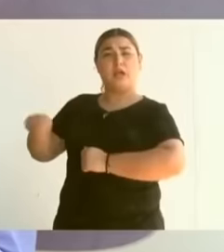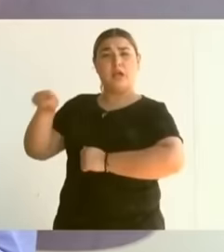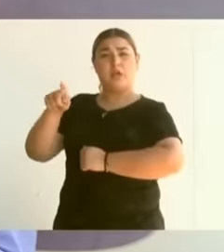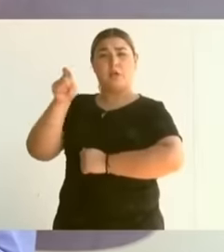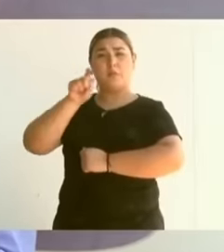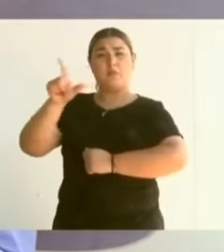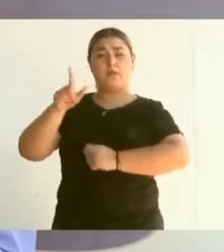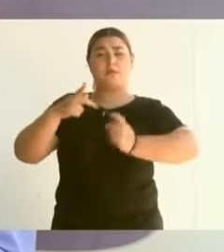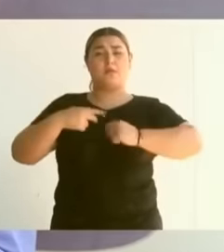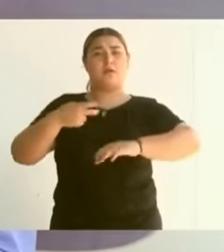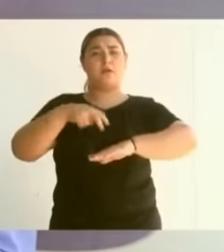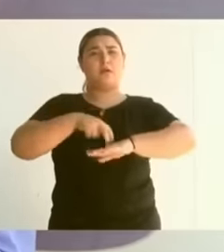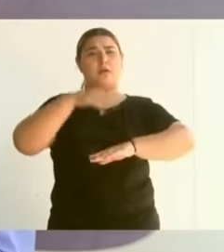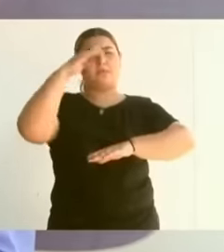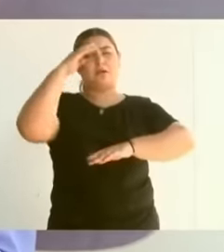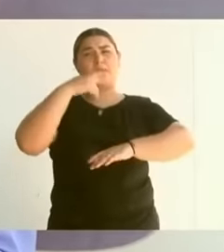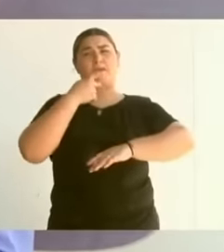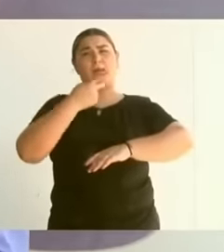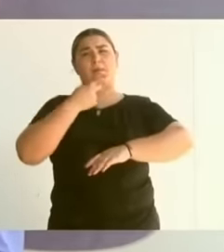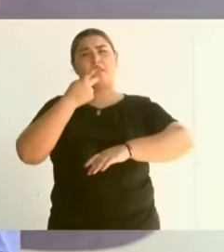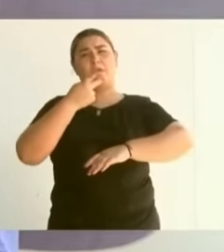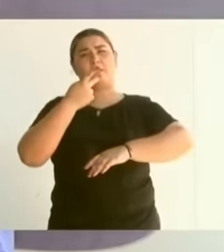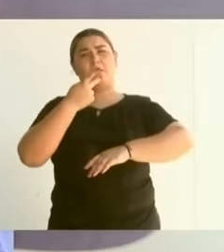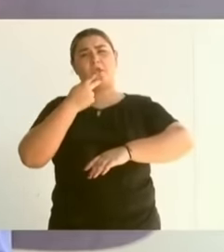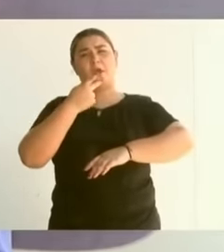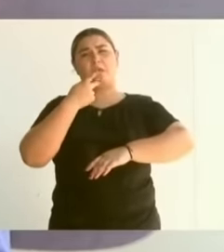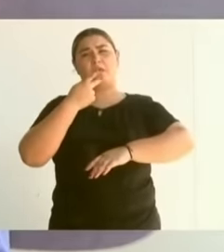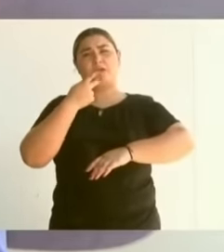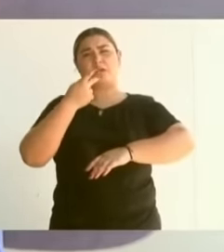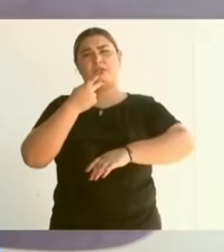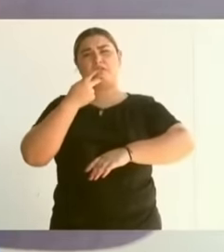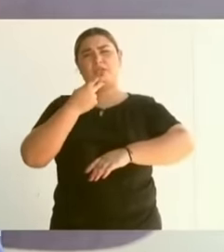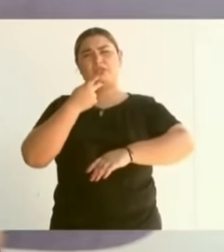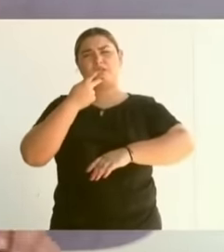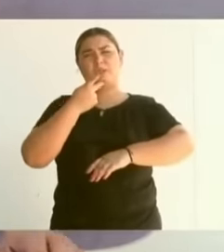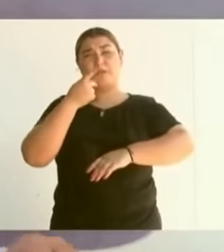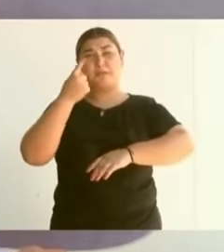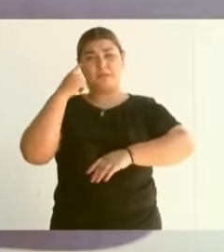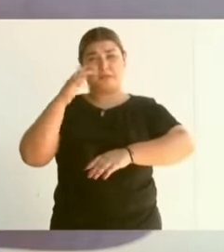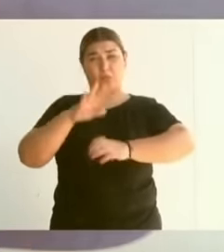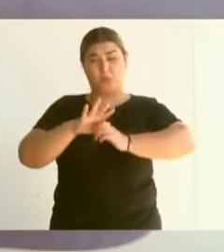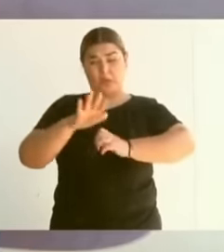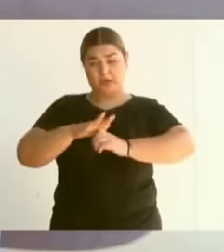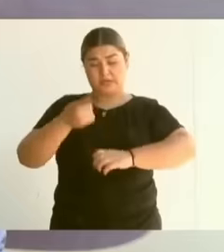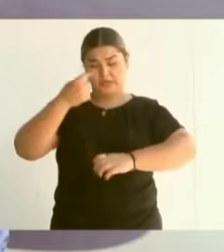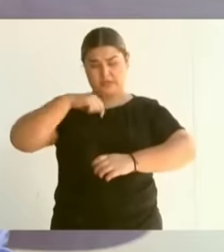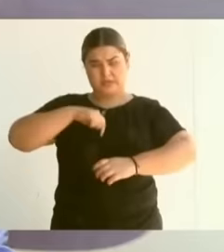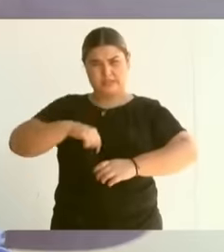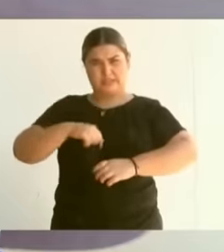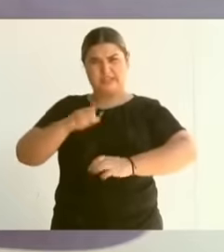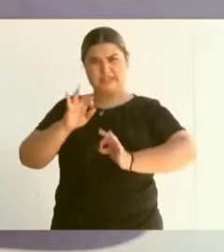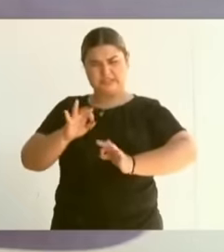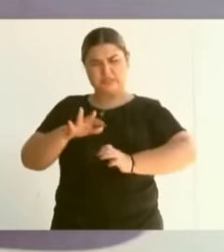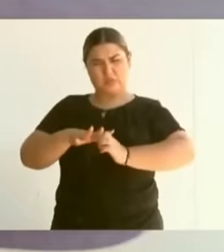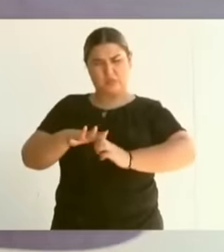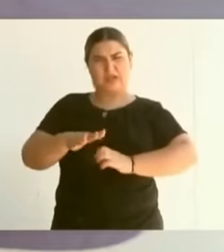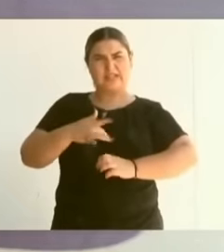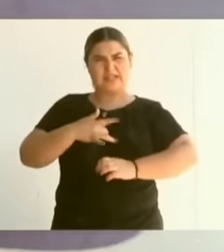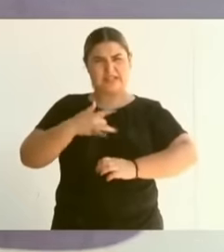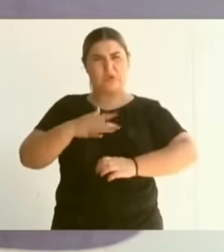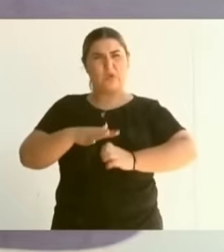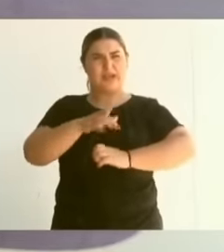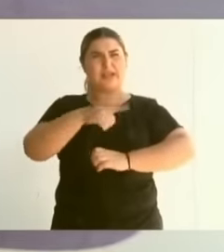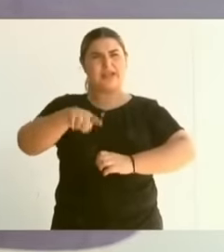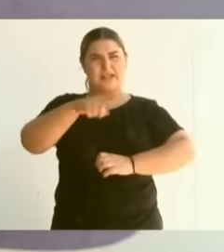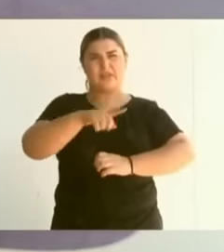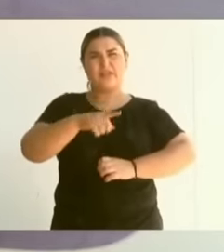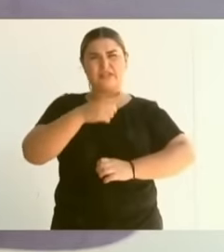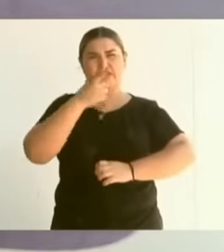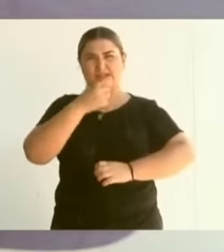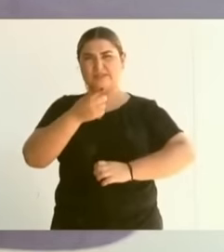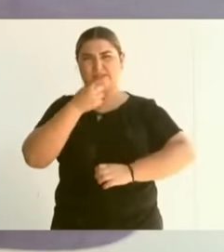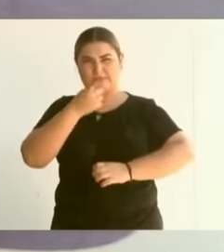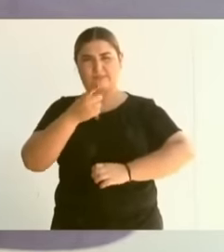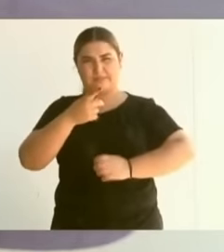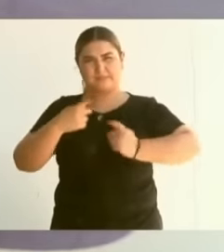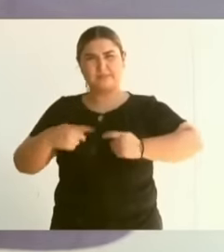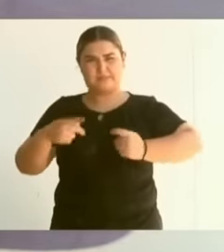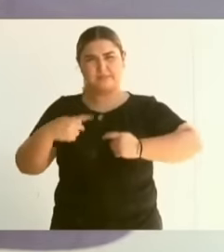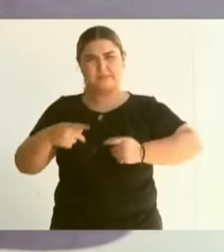is internalizing, assimilating what they are saying, you